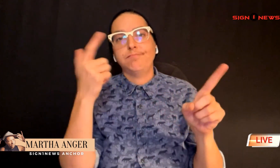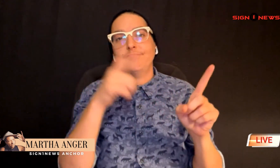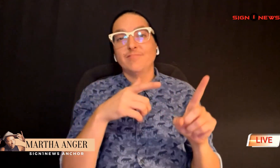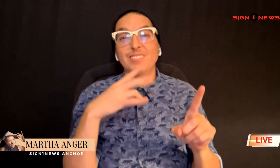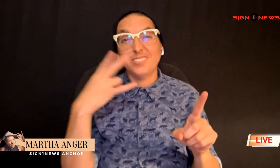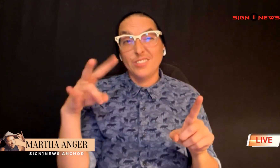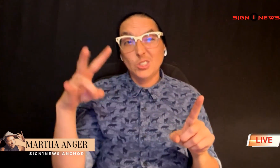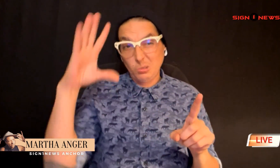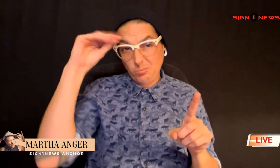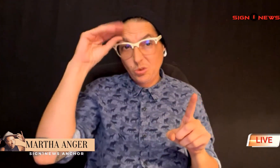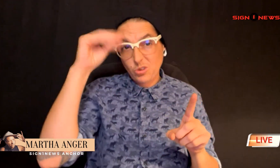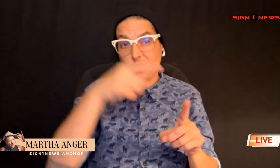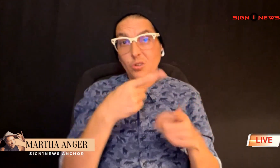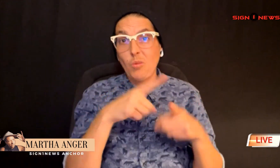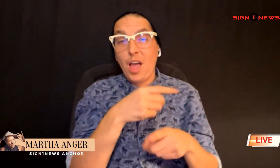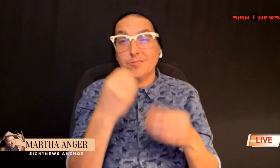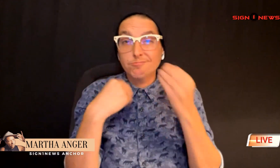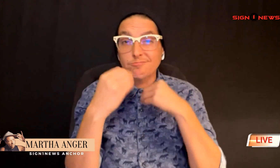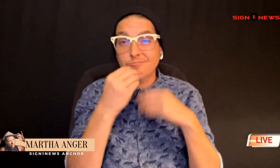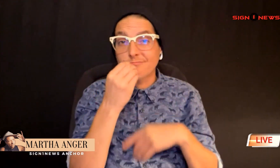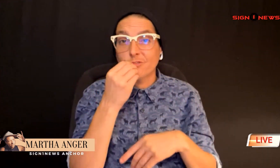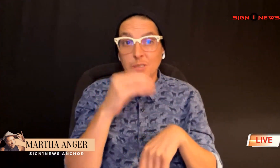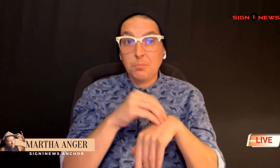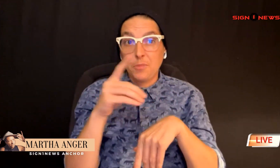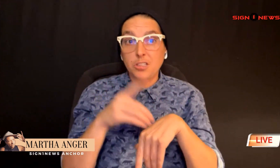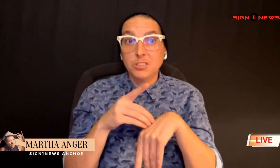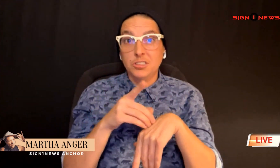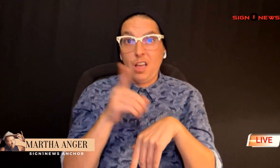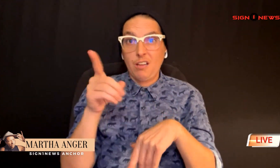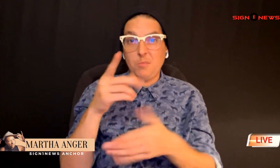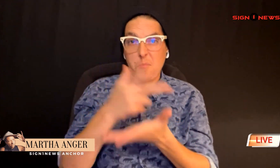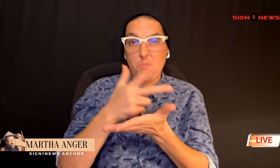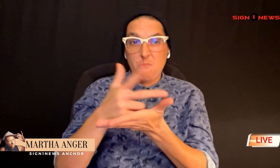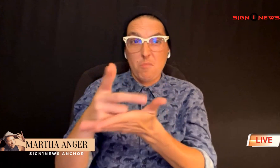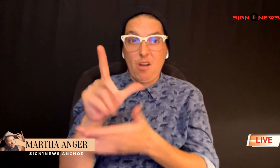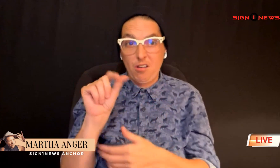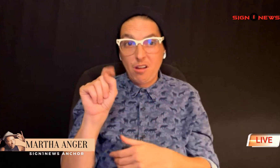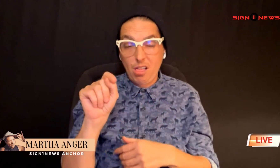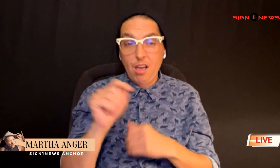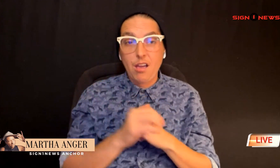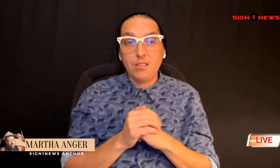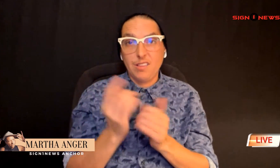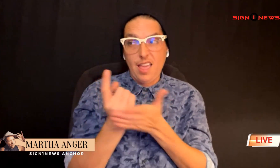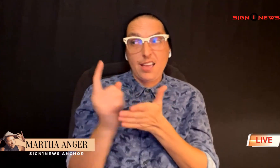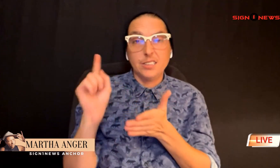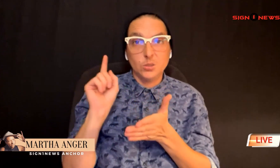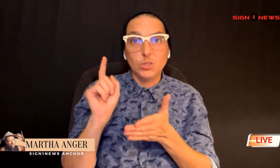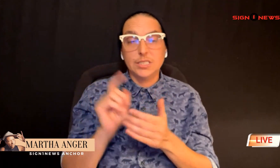his job for shooting a 17 year old boy who had been eating a meal in a